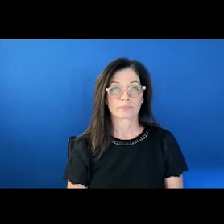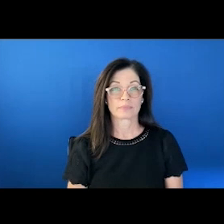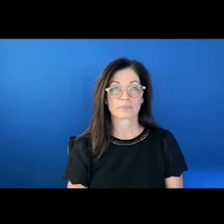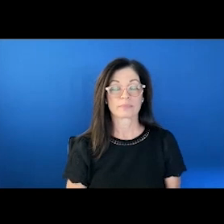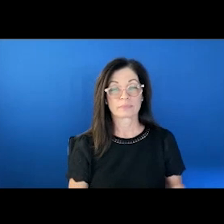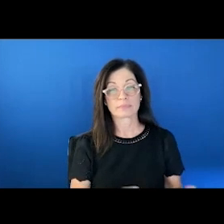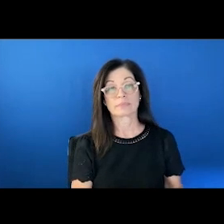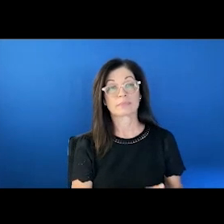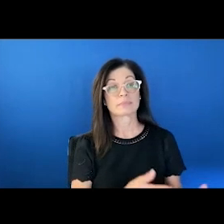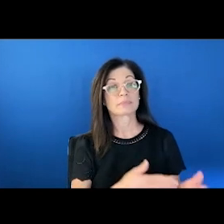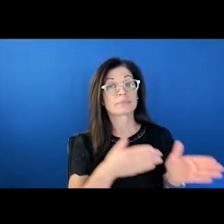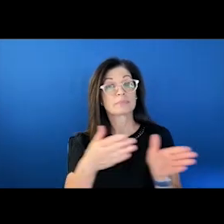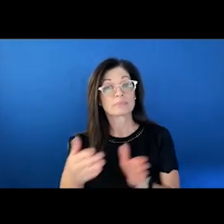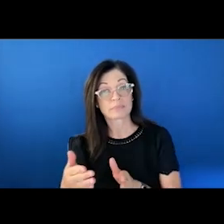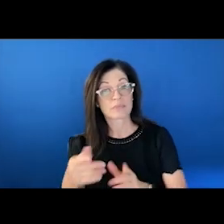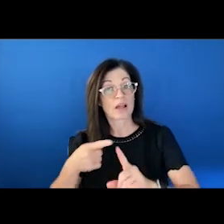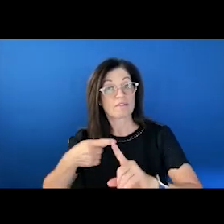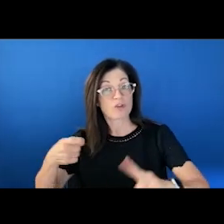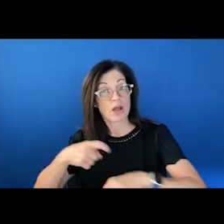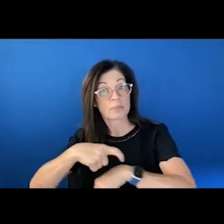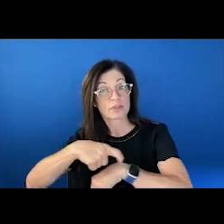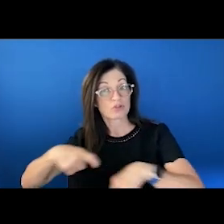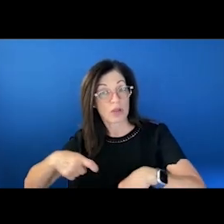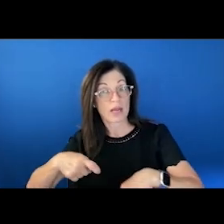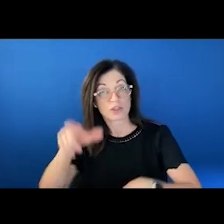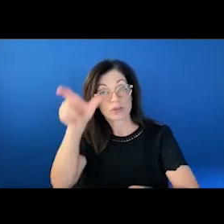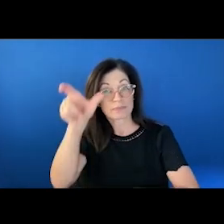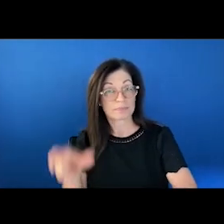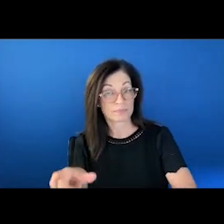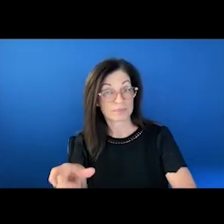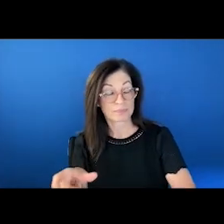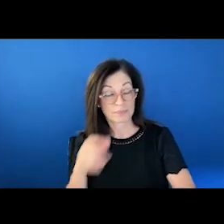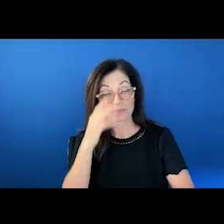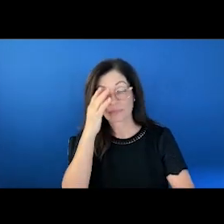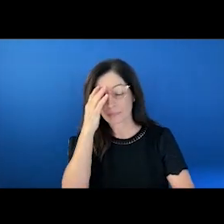Moving along to the “from scratch” section of the table. You’ll need to identify a developer